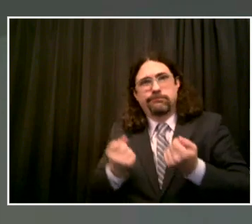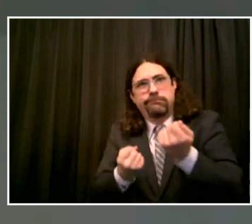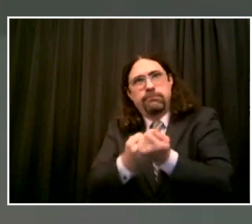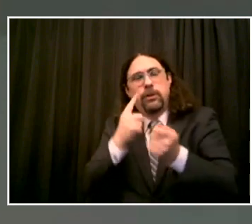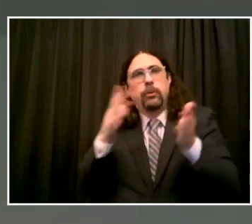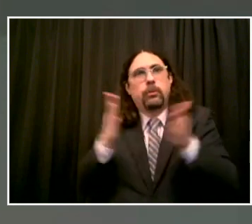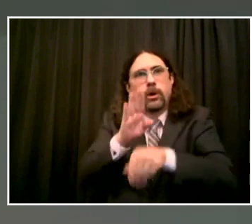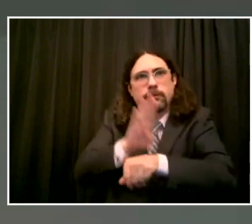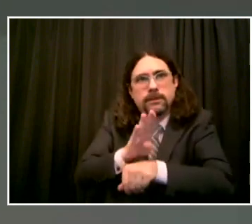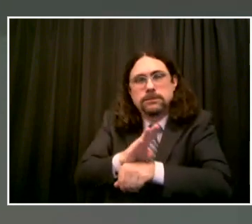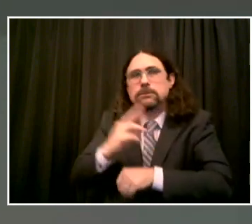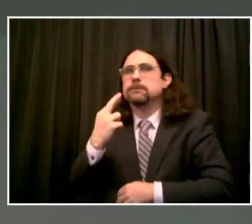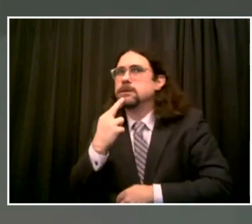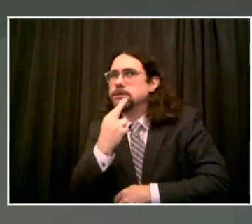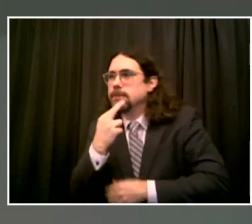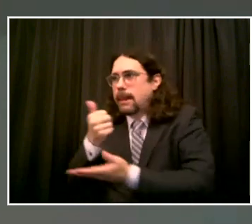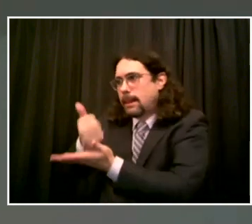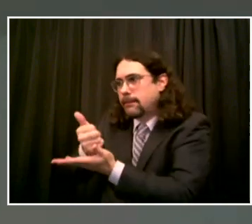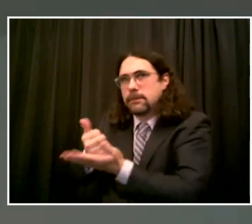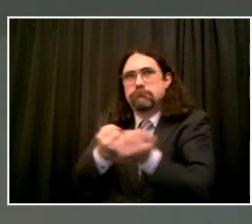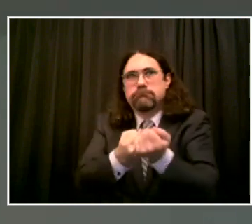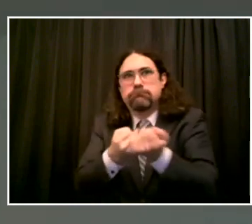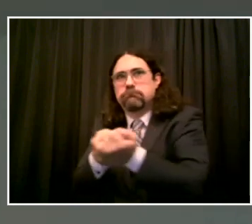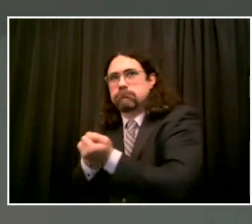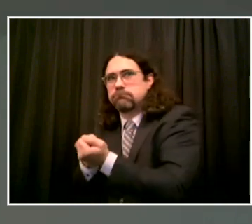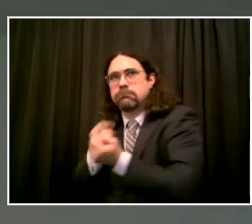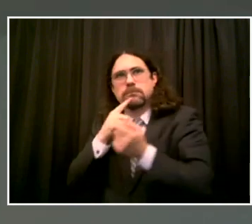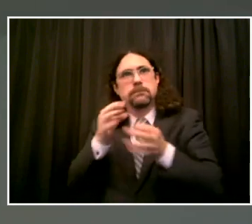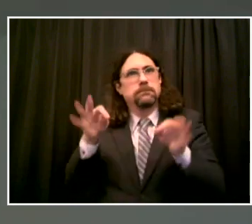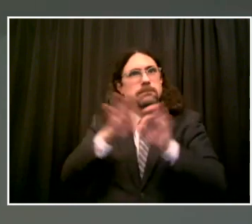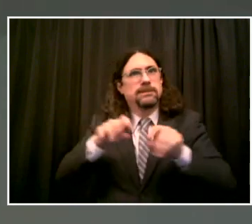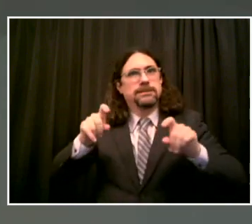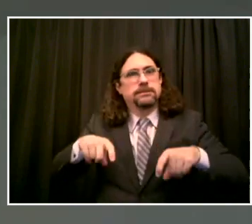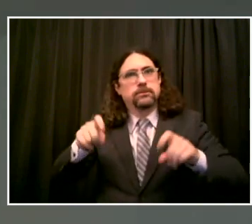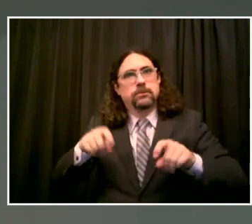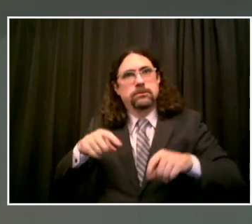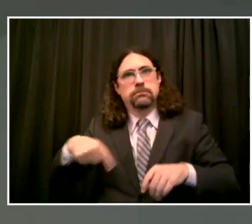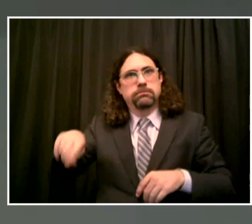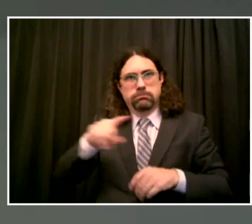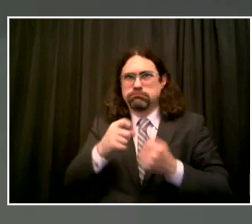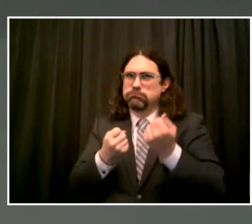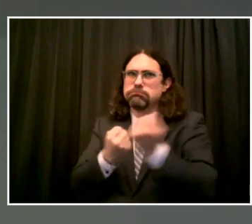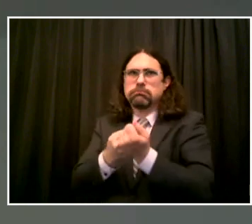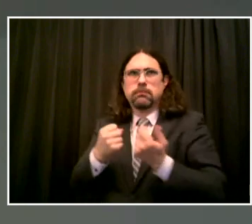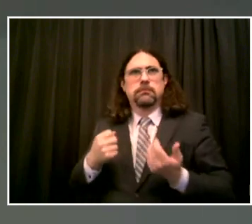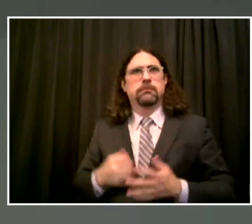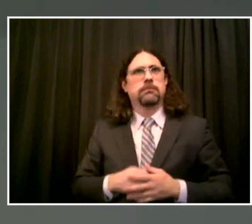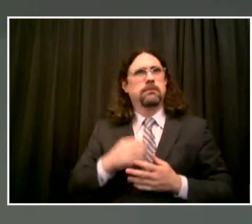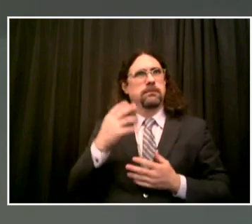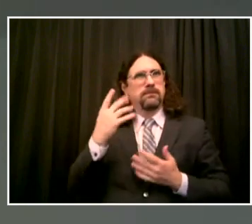DEVASTATED. IT COULD HELP ALSO WITH AS WE ULTIMATELY OPEN THE RESTAURANT IS